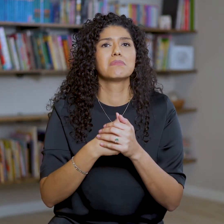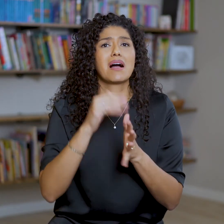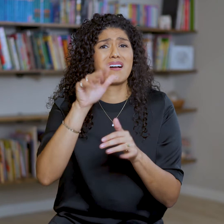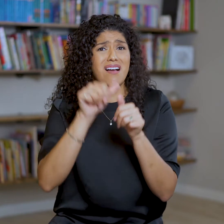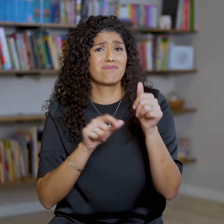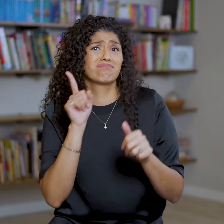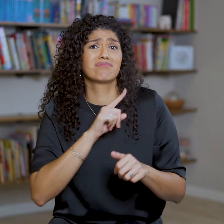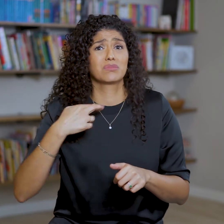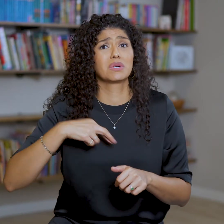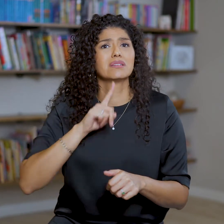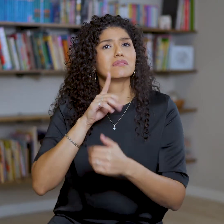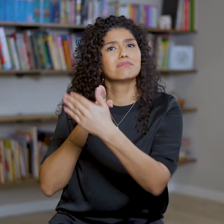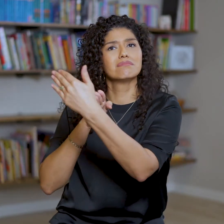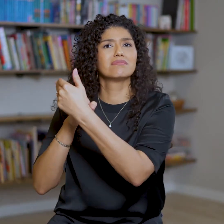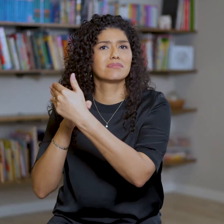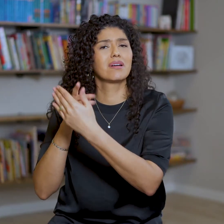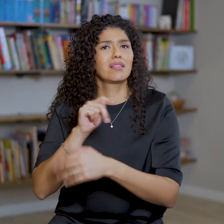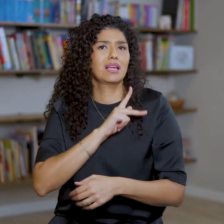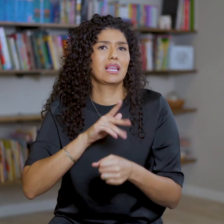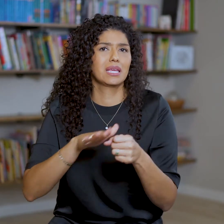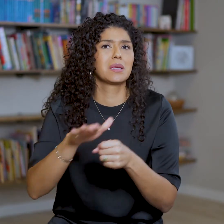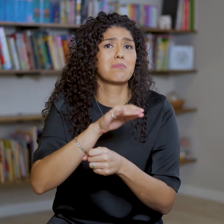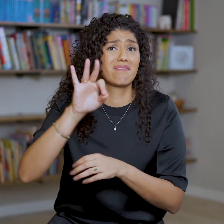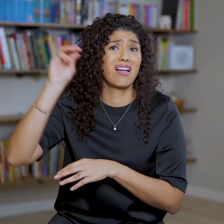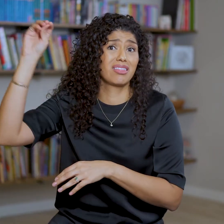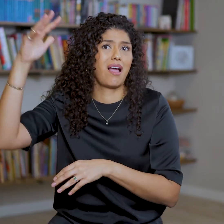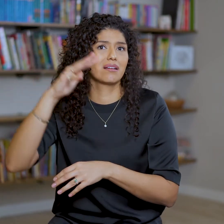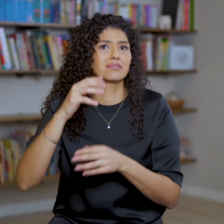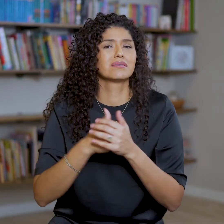Every false religion is opposed to the kingdom of Light—